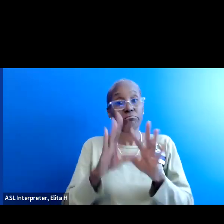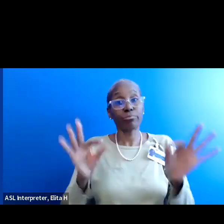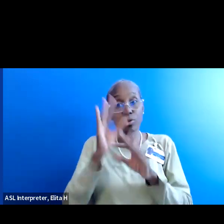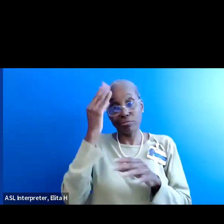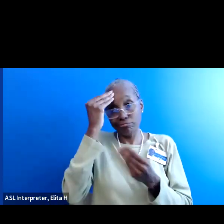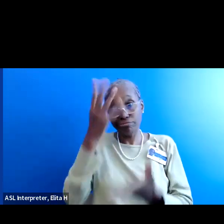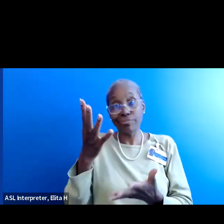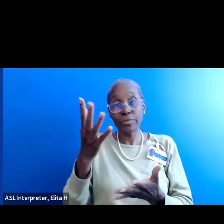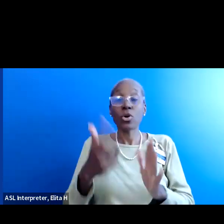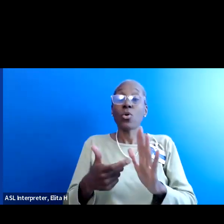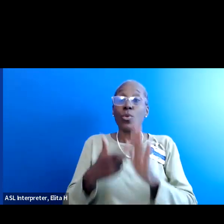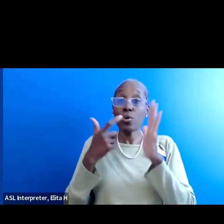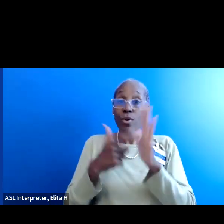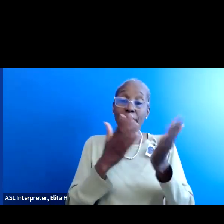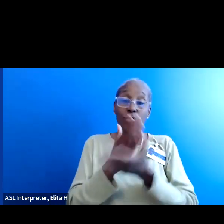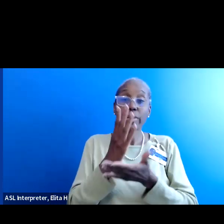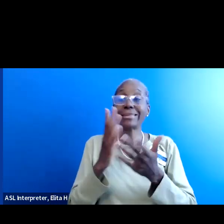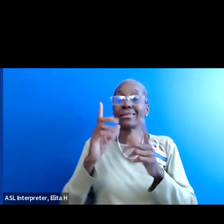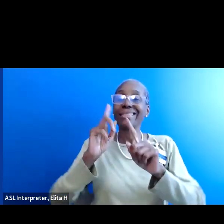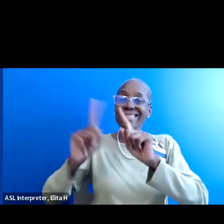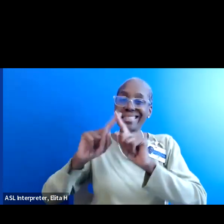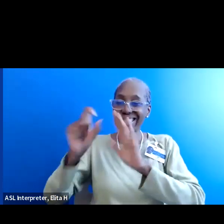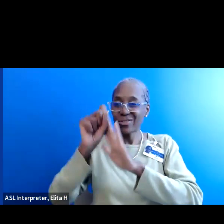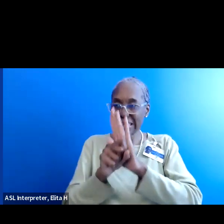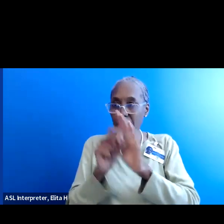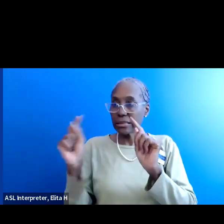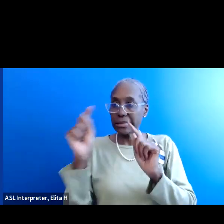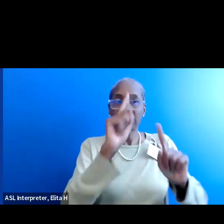So requirements and rights are different in each state for that setting.